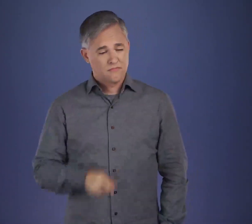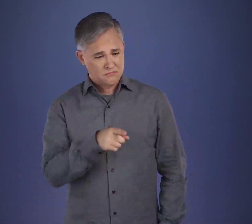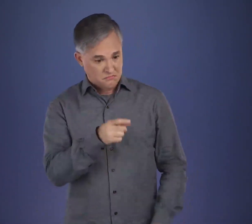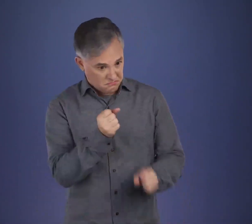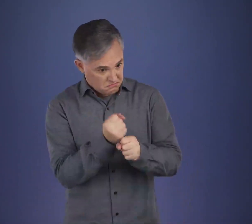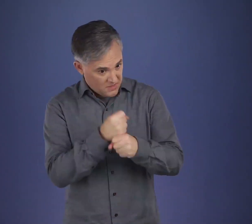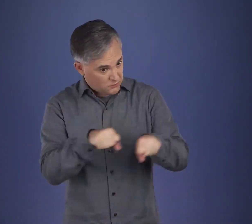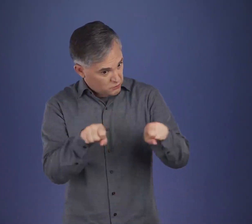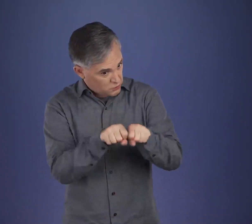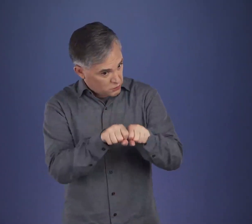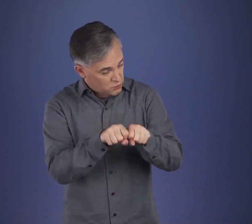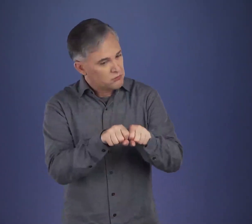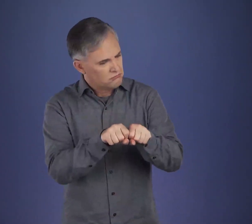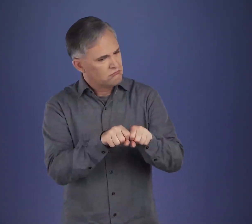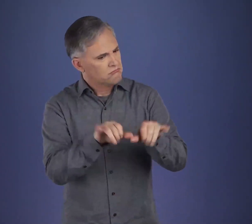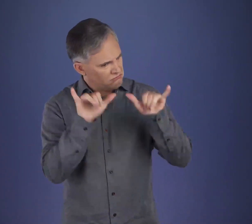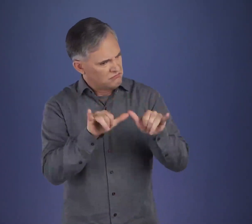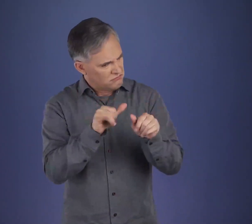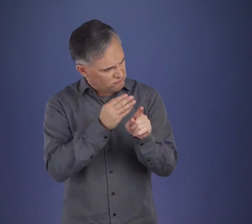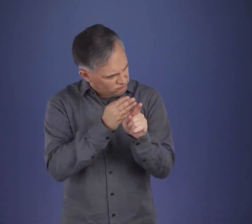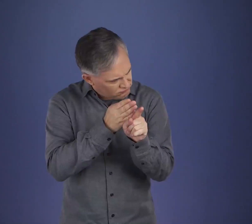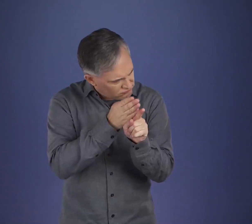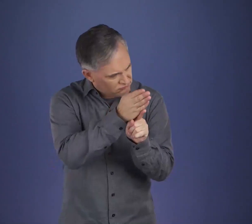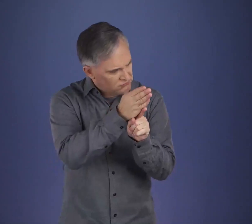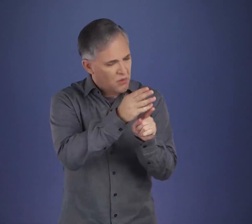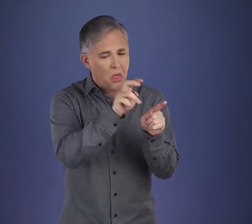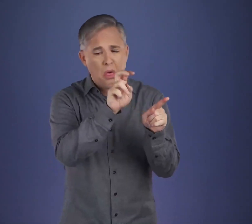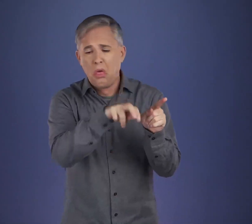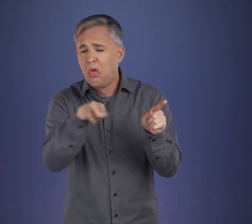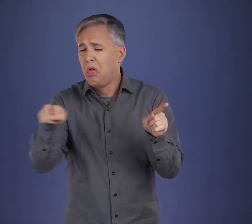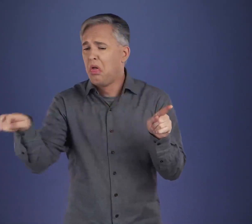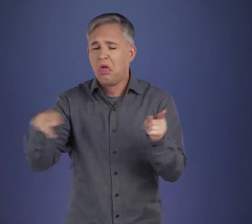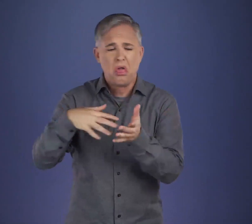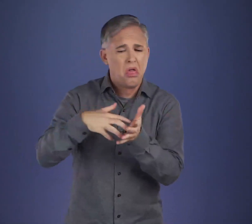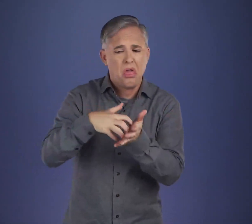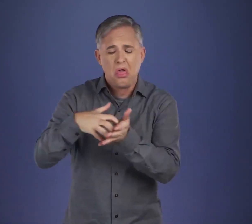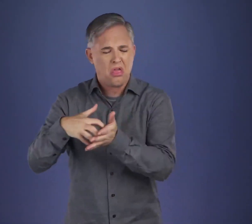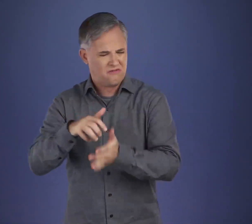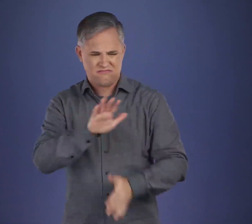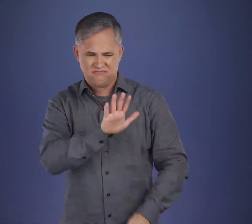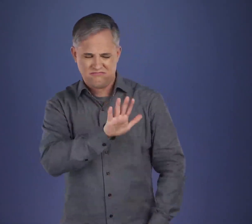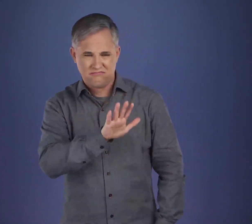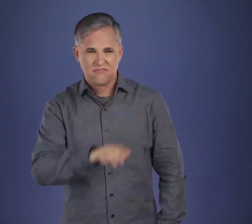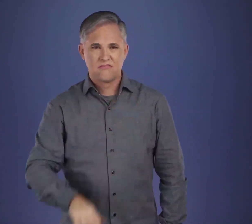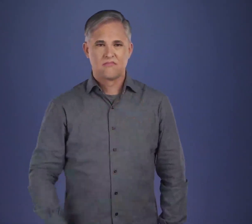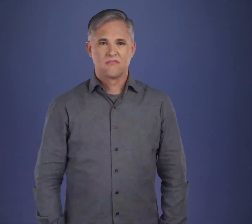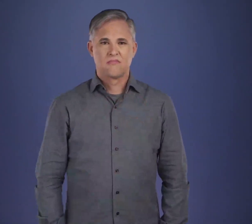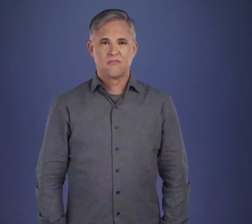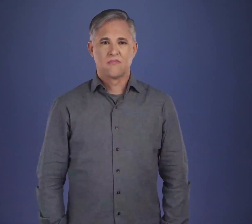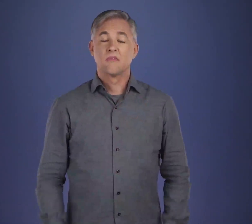supremely well than many badly. That is the central theme of this Tradition.